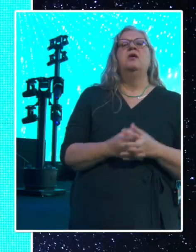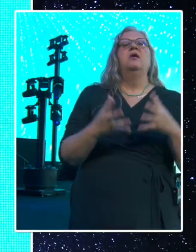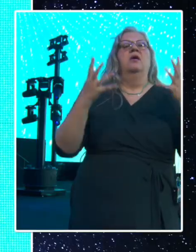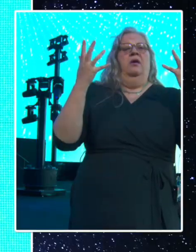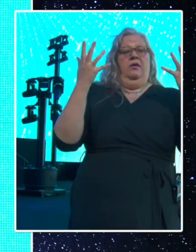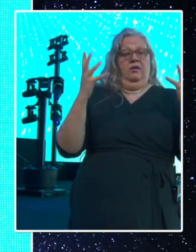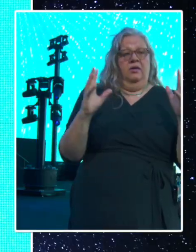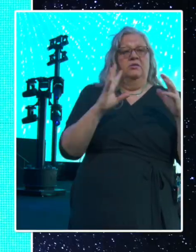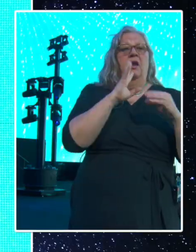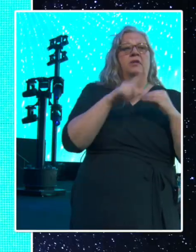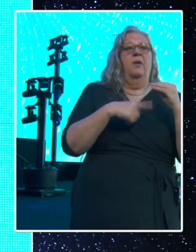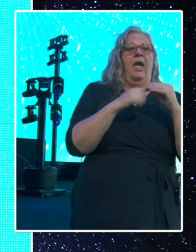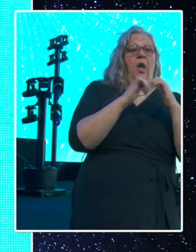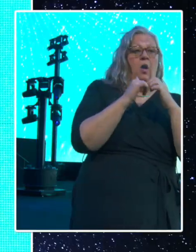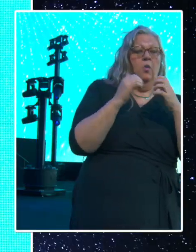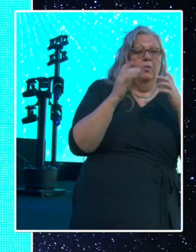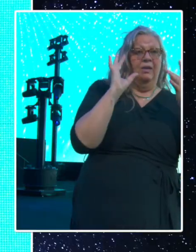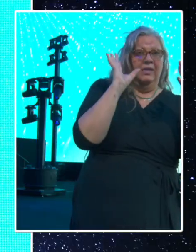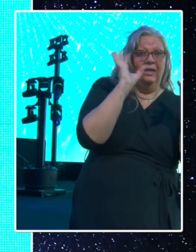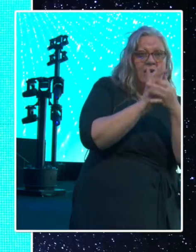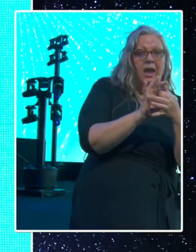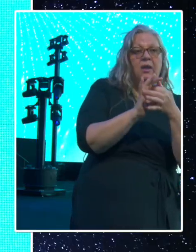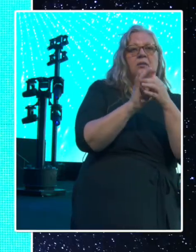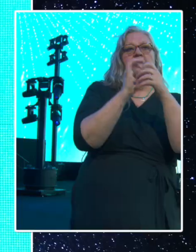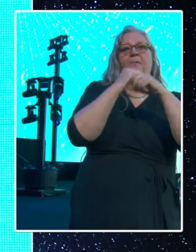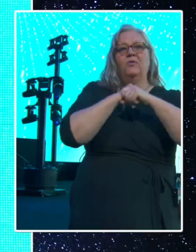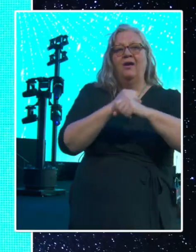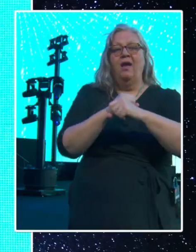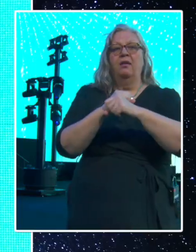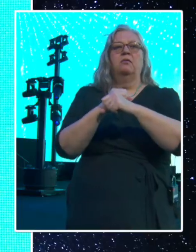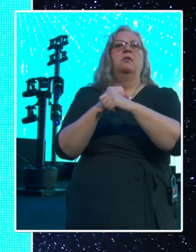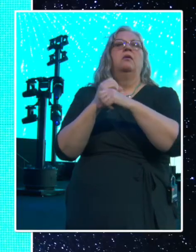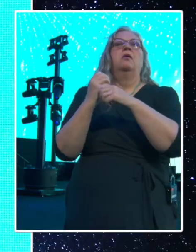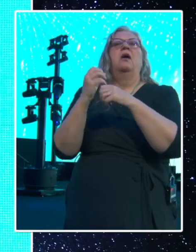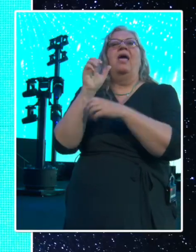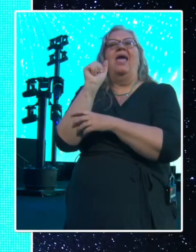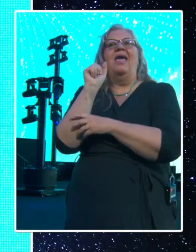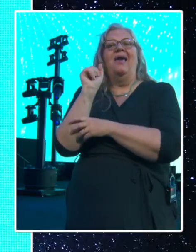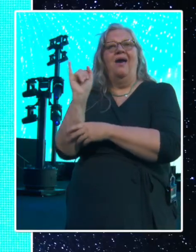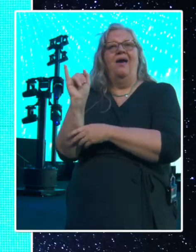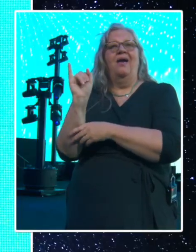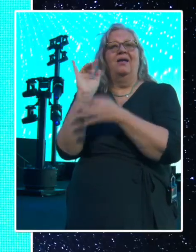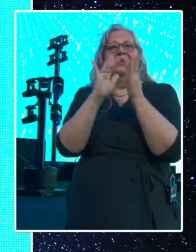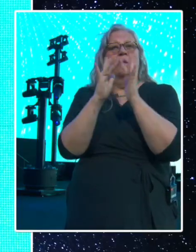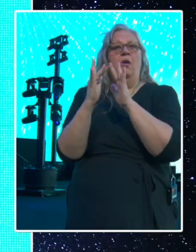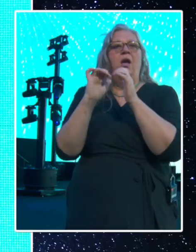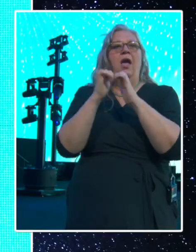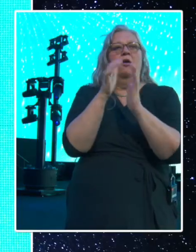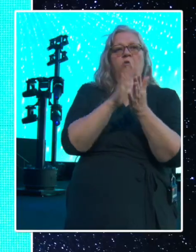So, we have talked about how you connect and protect your data with modern, secure, and AI-driven networking